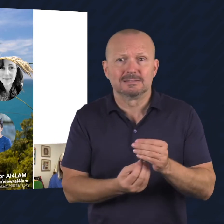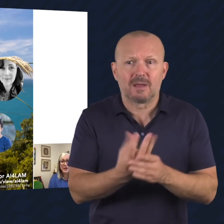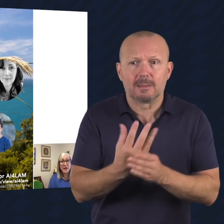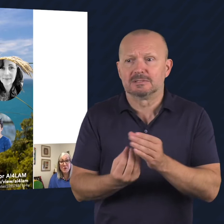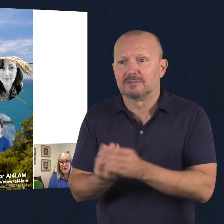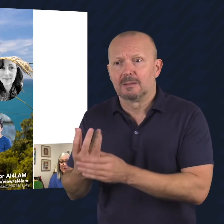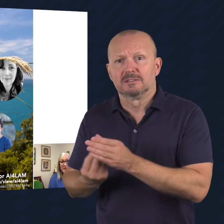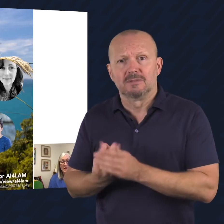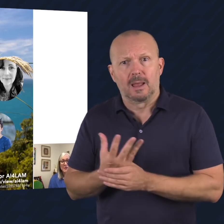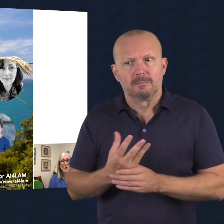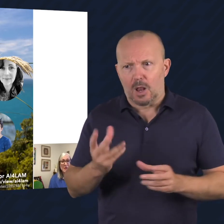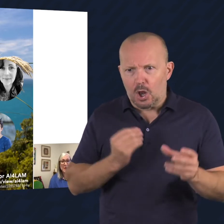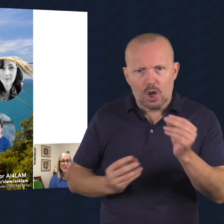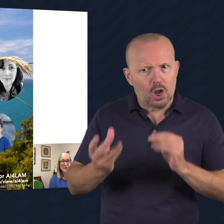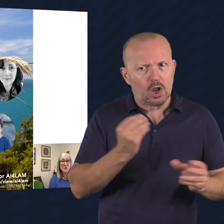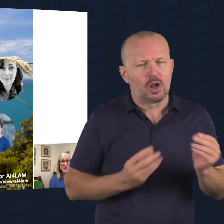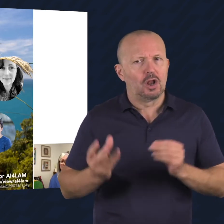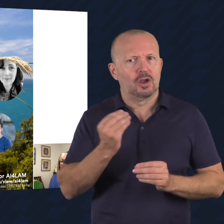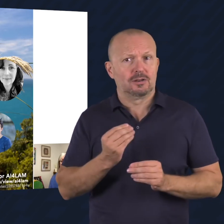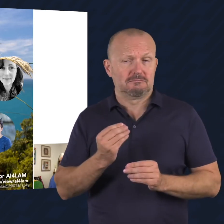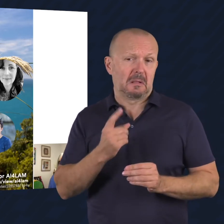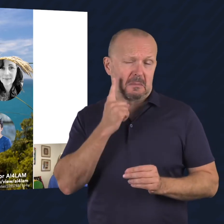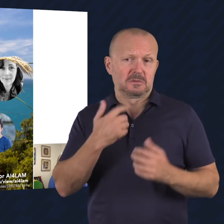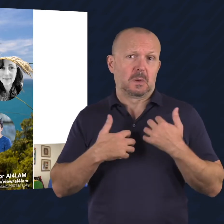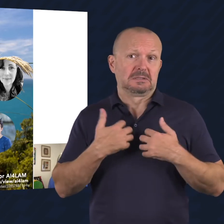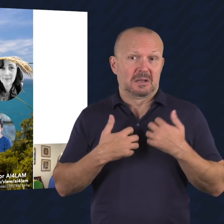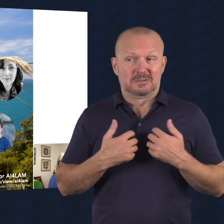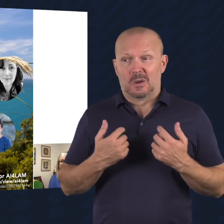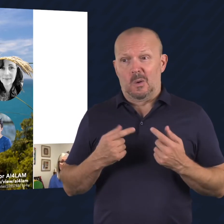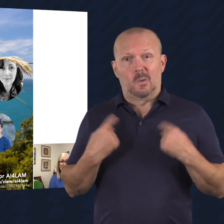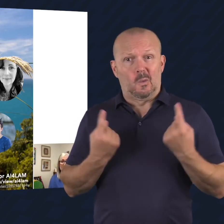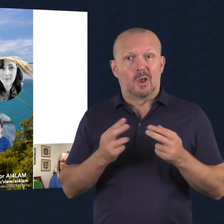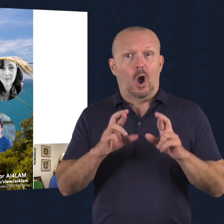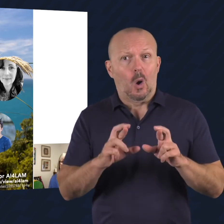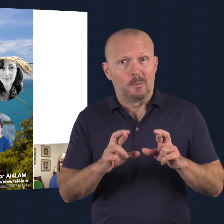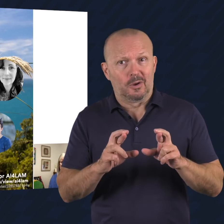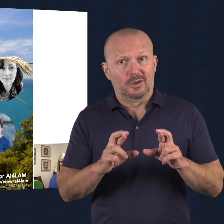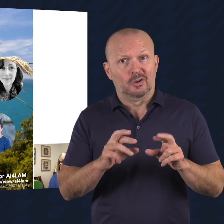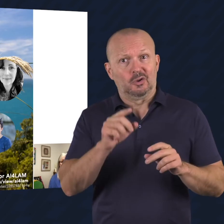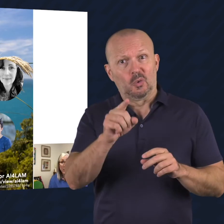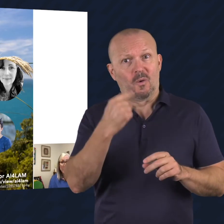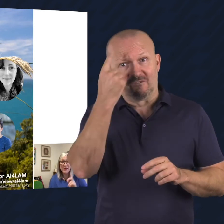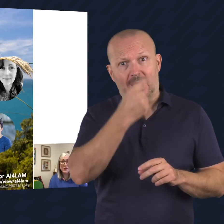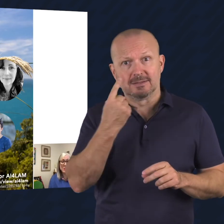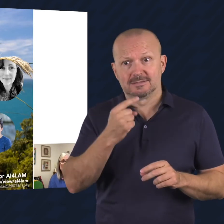and processes to be developed, which I think is pretty exciting. And I hope, or we hope, that you can imagine yourself